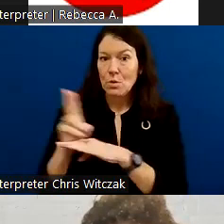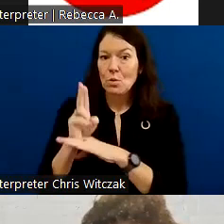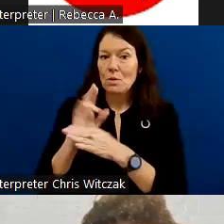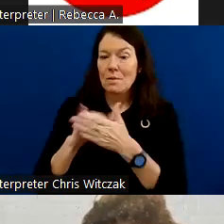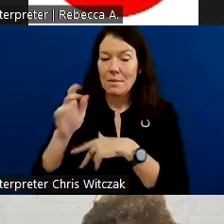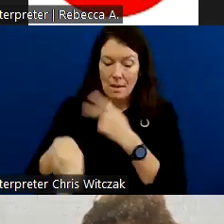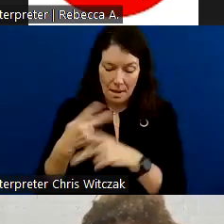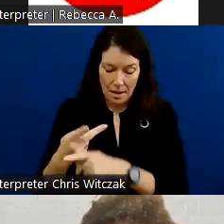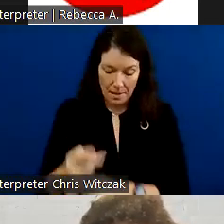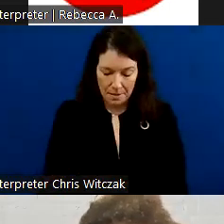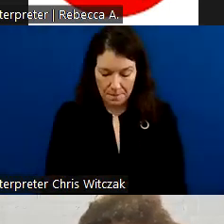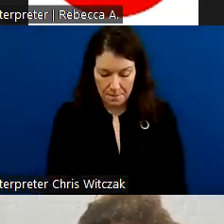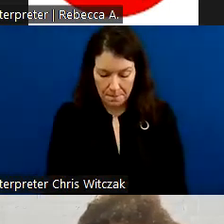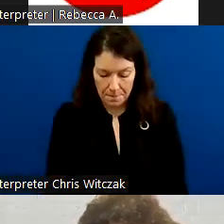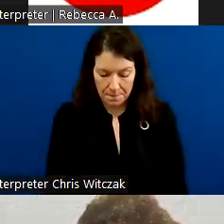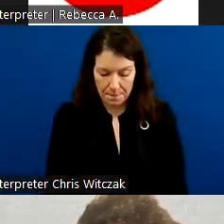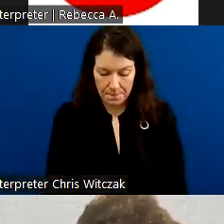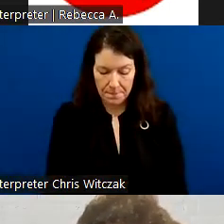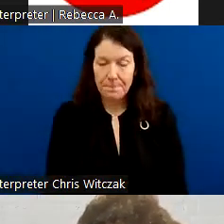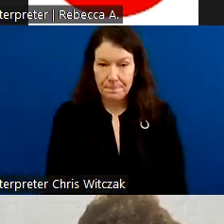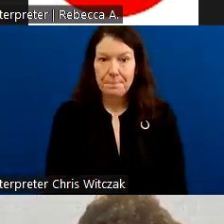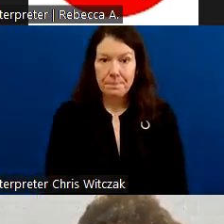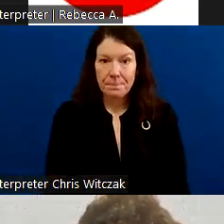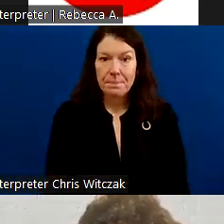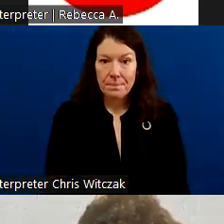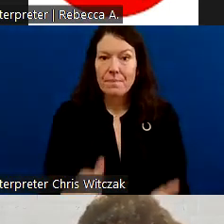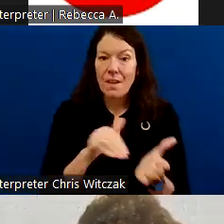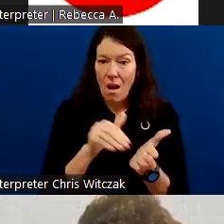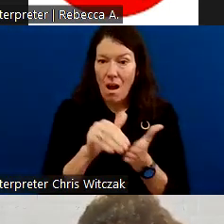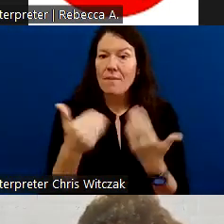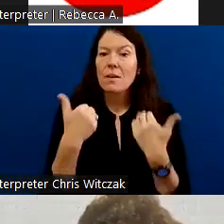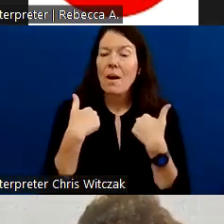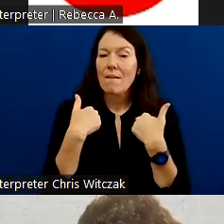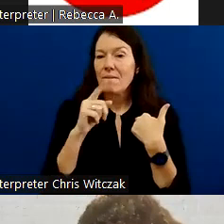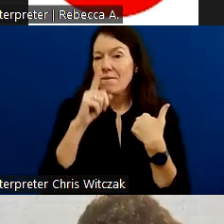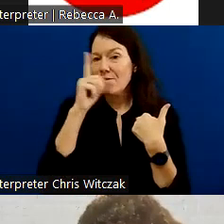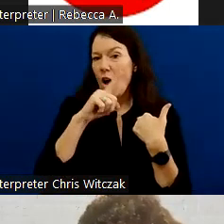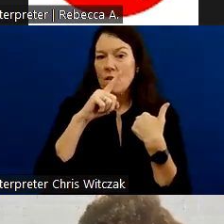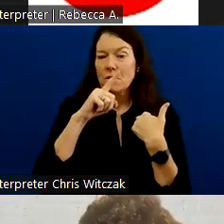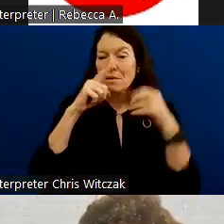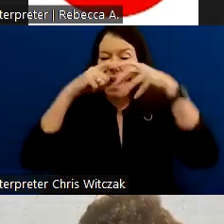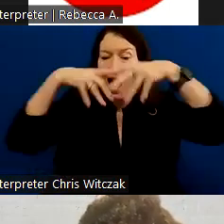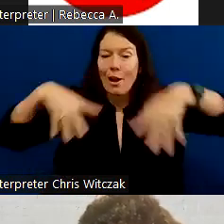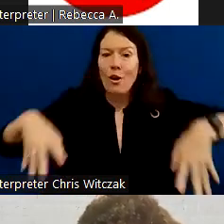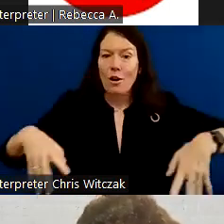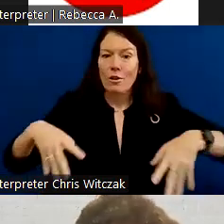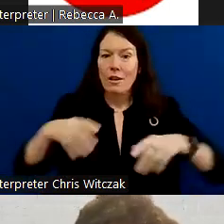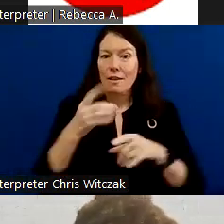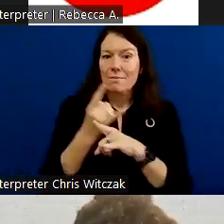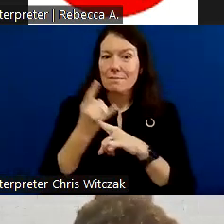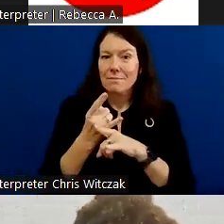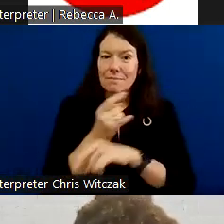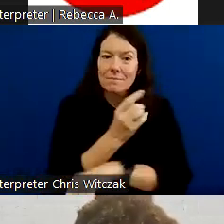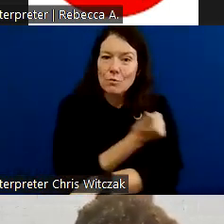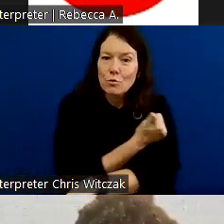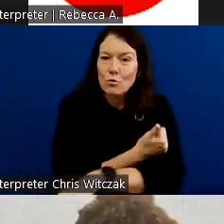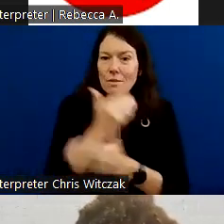and so a lot of times there's this false hierarchy of substances that many times has more to